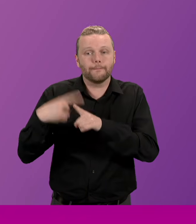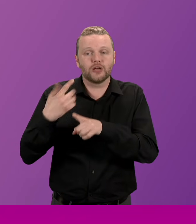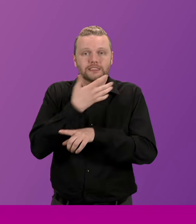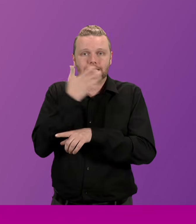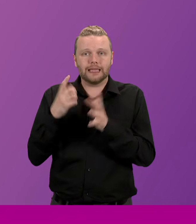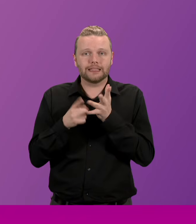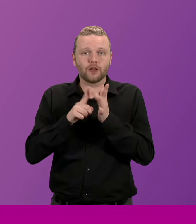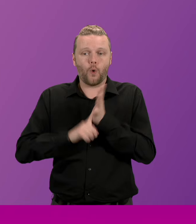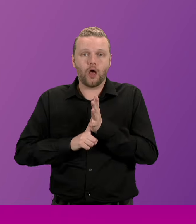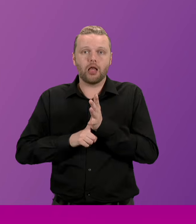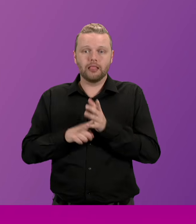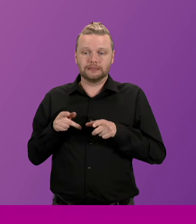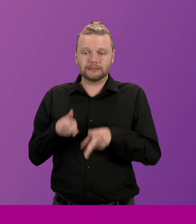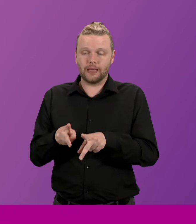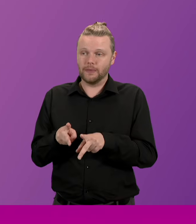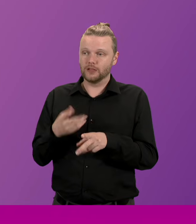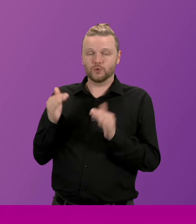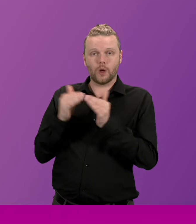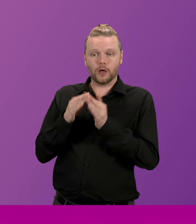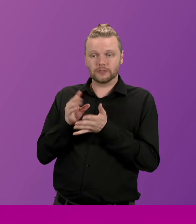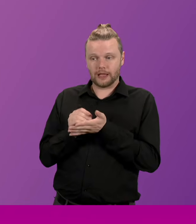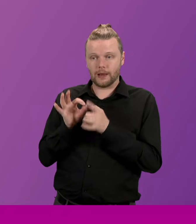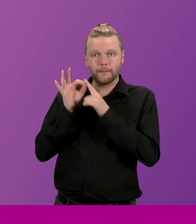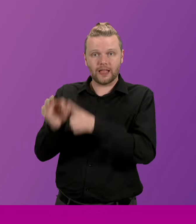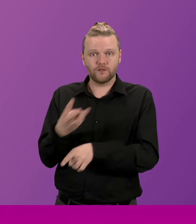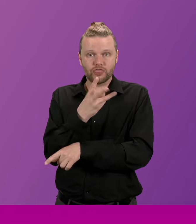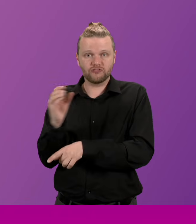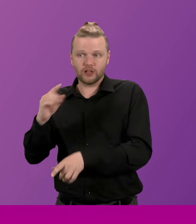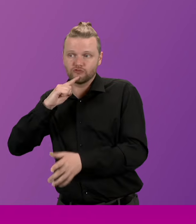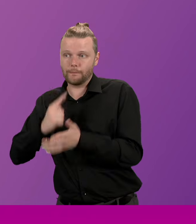enabling households to apply for £300 towards their bills.